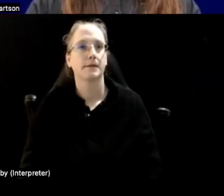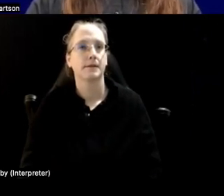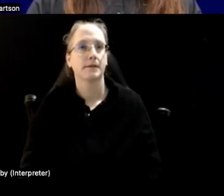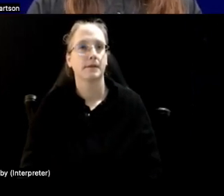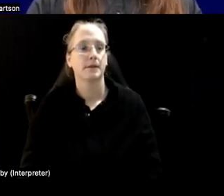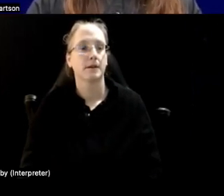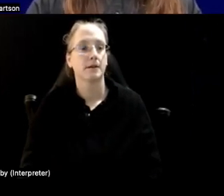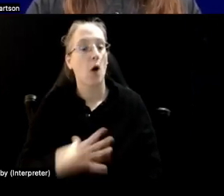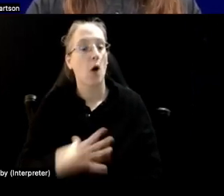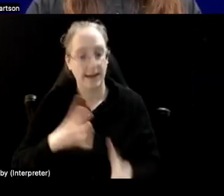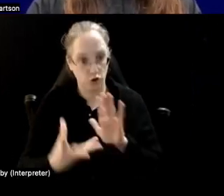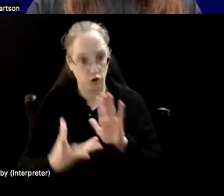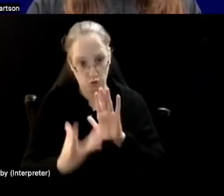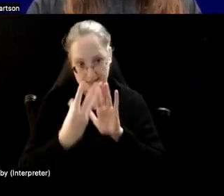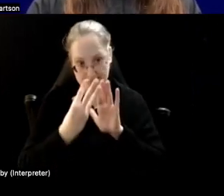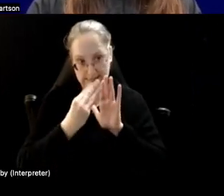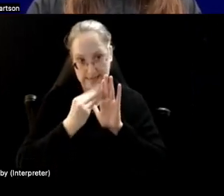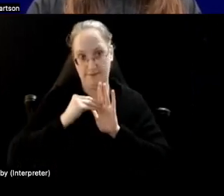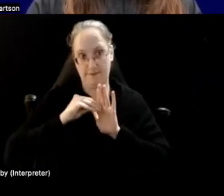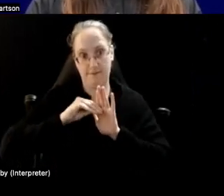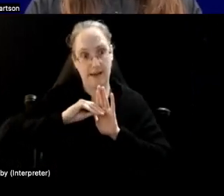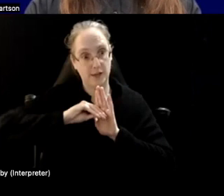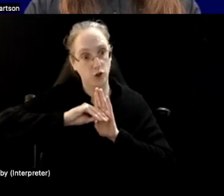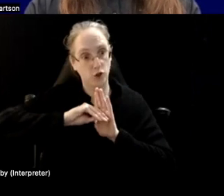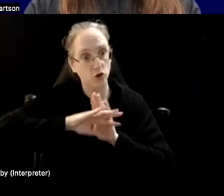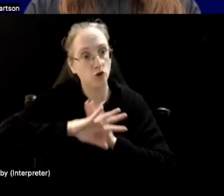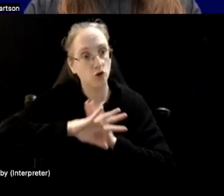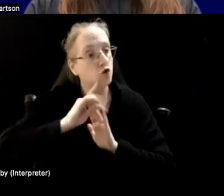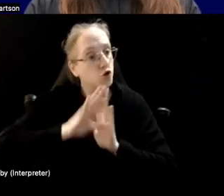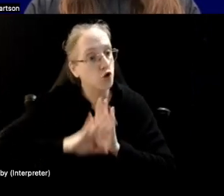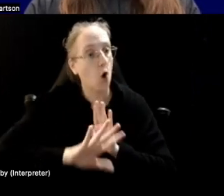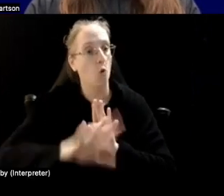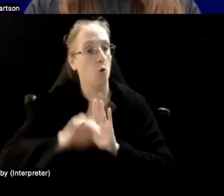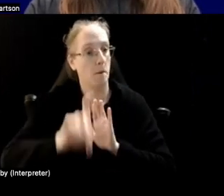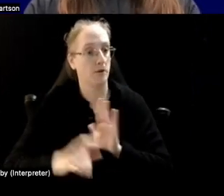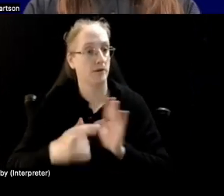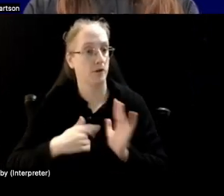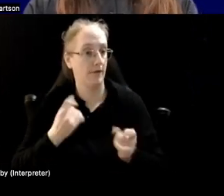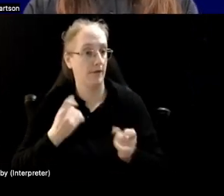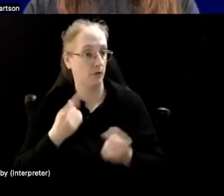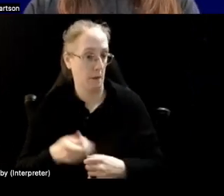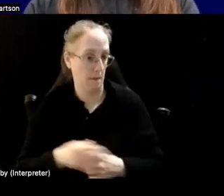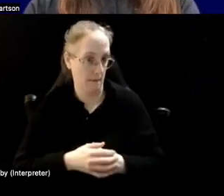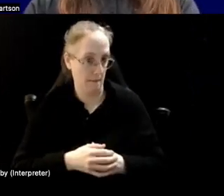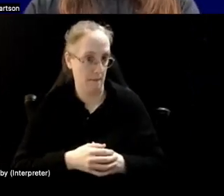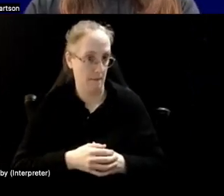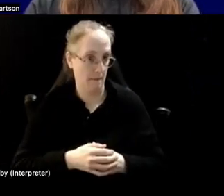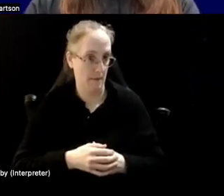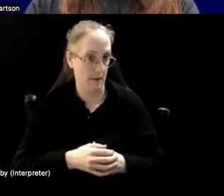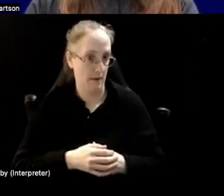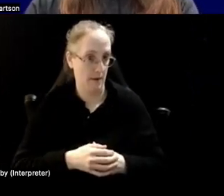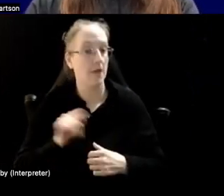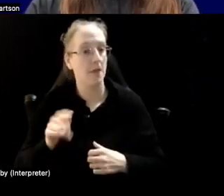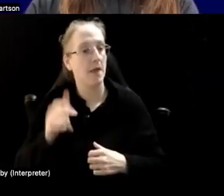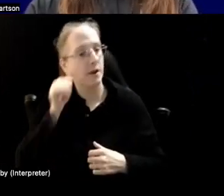perceived by the person with deafblindness and that they know that it's coming from you. It's